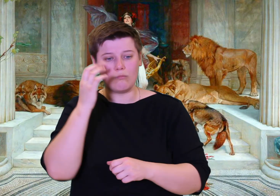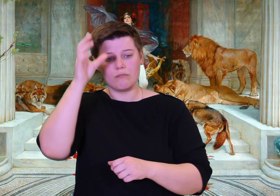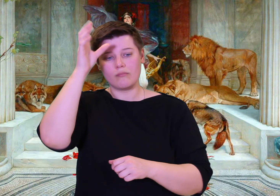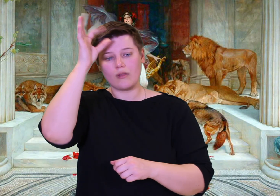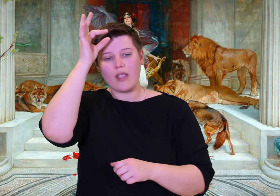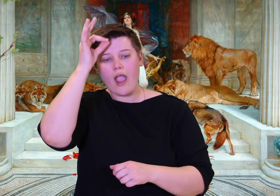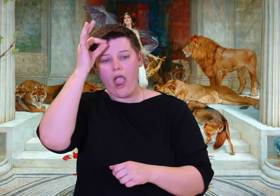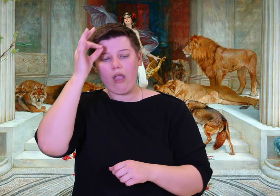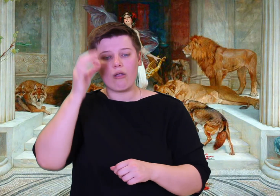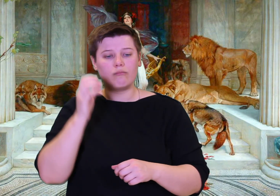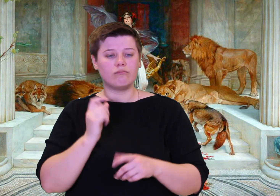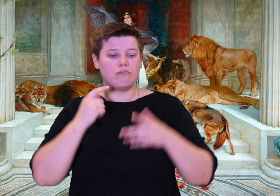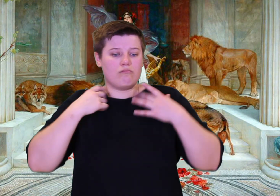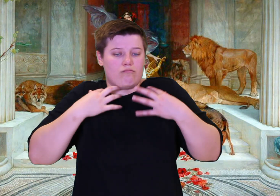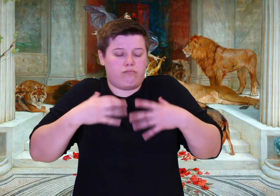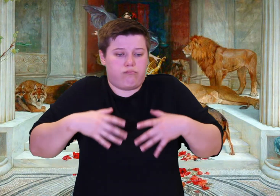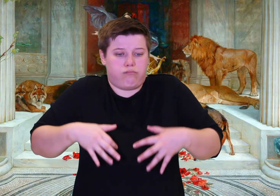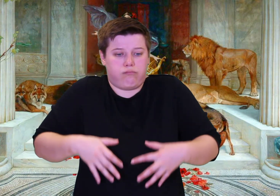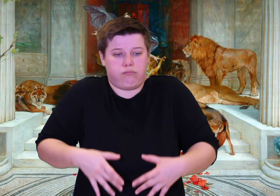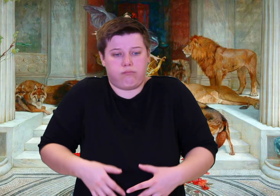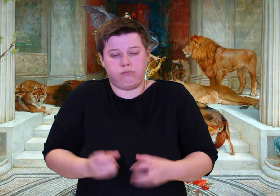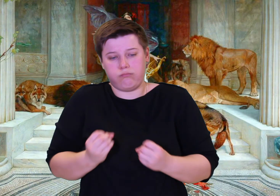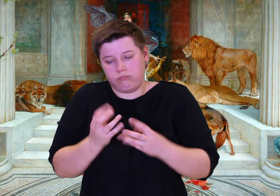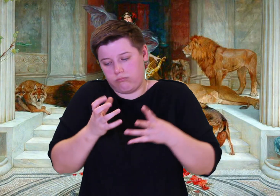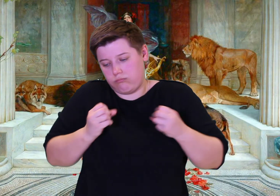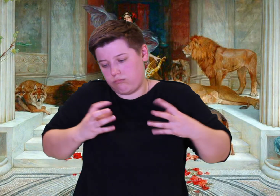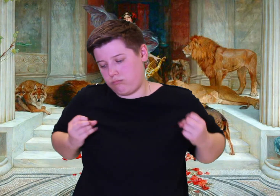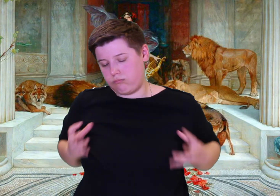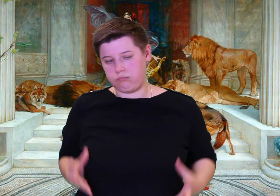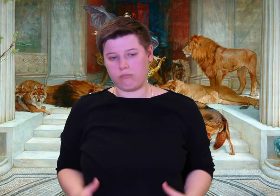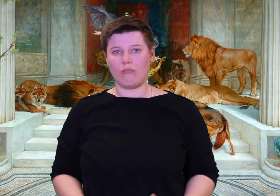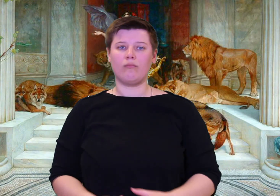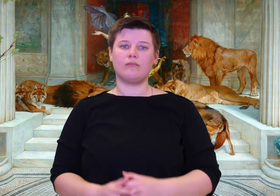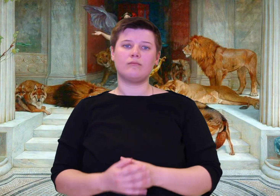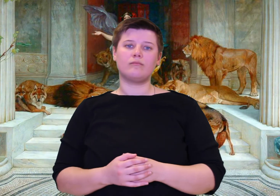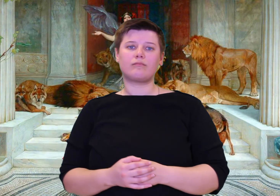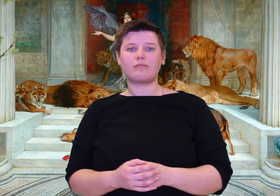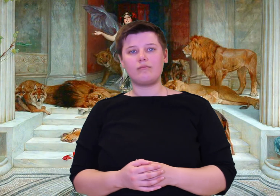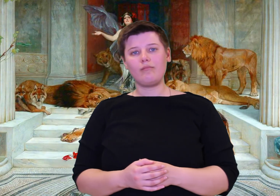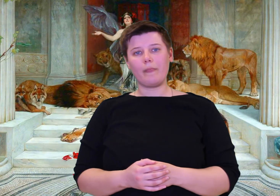thick hog-hairs sprout out on their bodies.